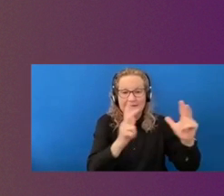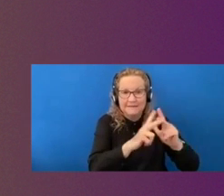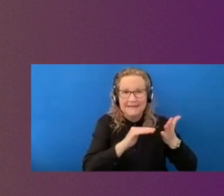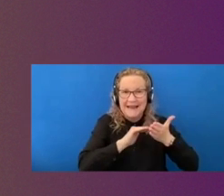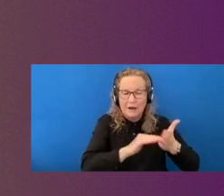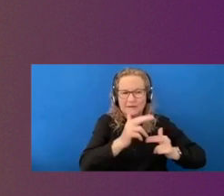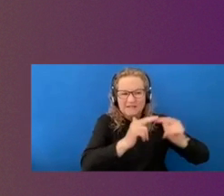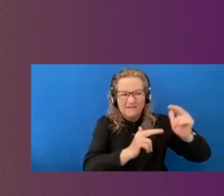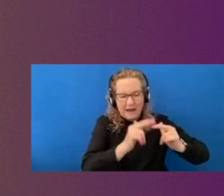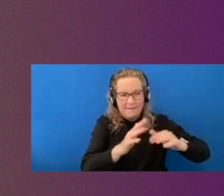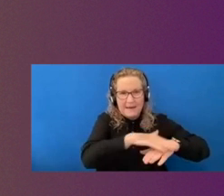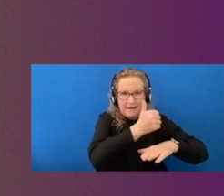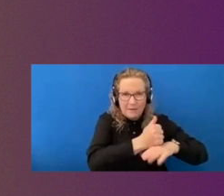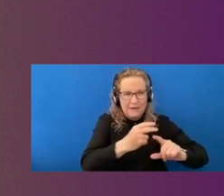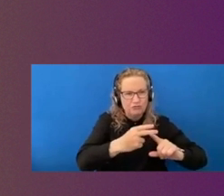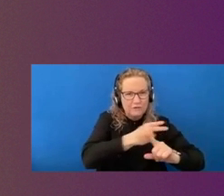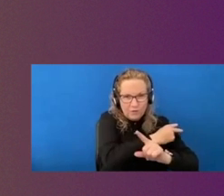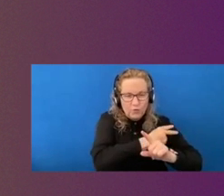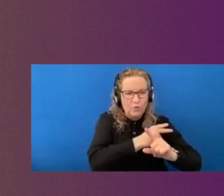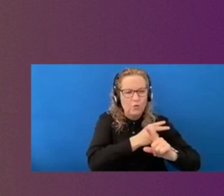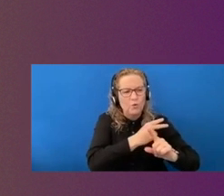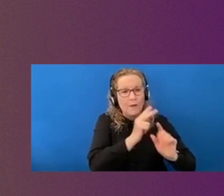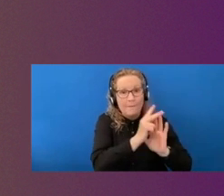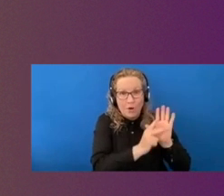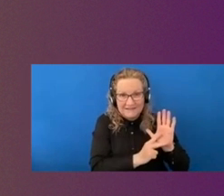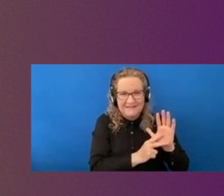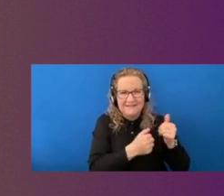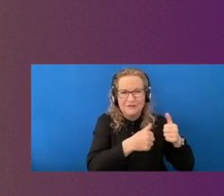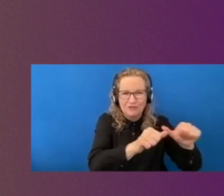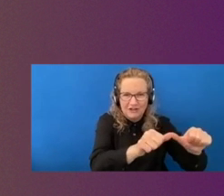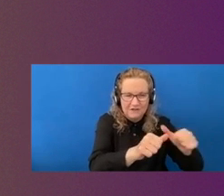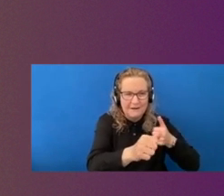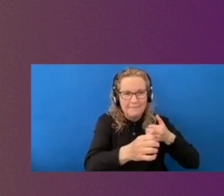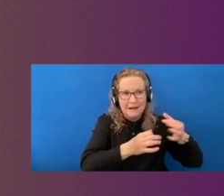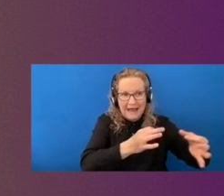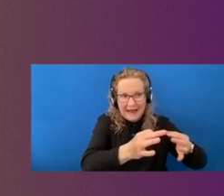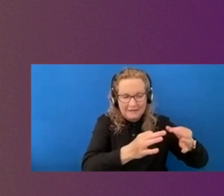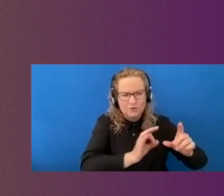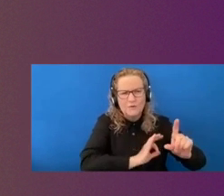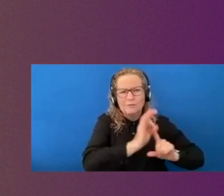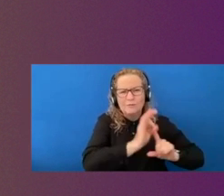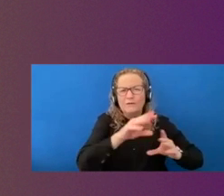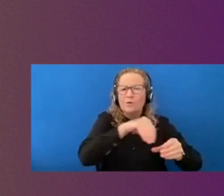monitor and review the city's policies strategies and plans to improve the inclusion of people with